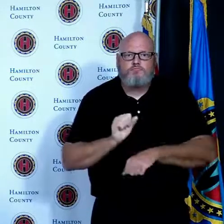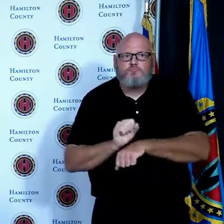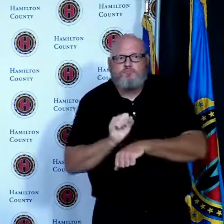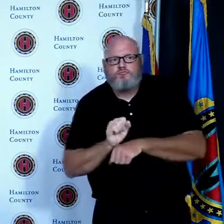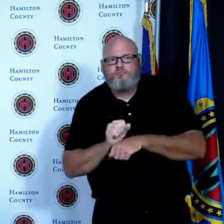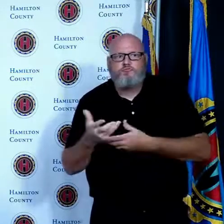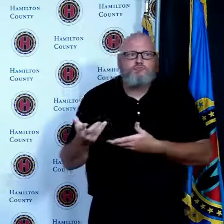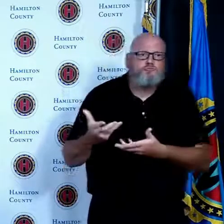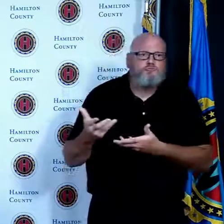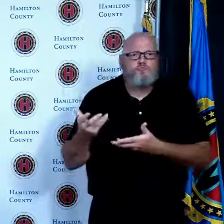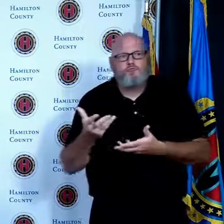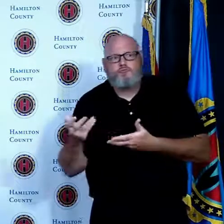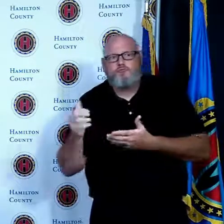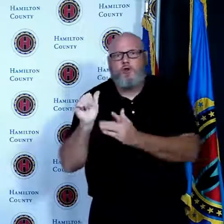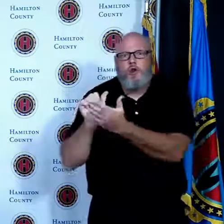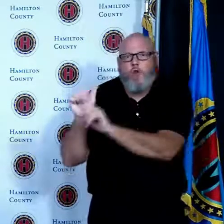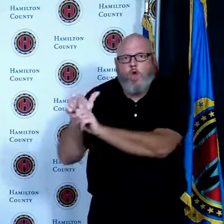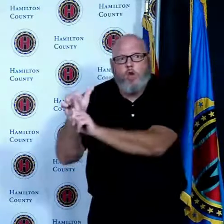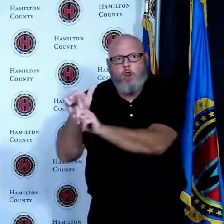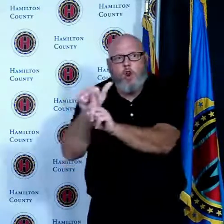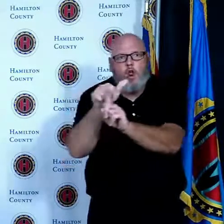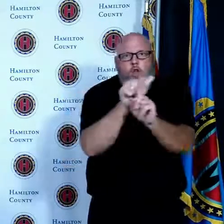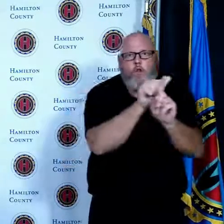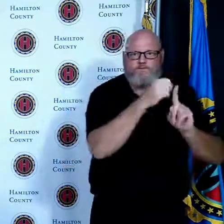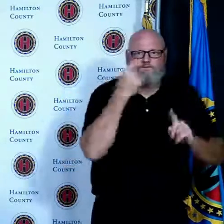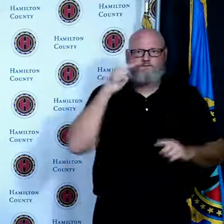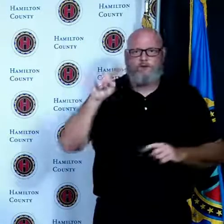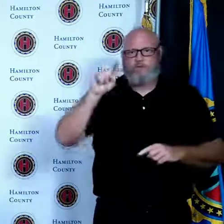the idea is to fill it out online so that doesn't happen to you